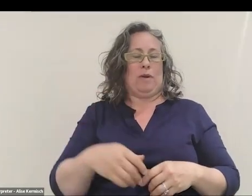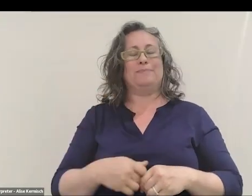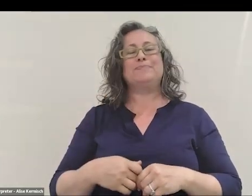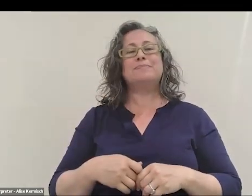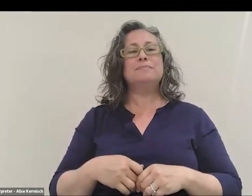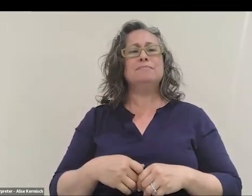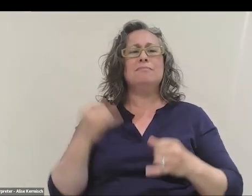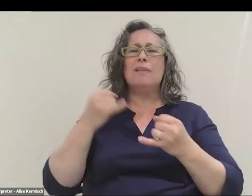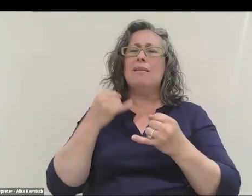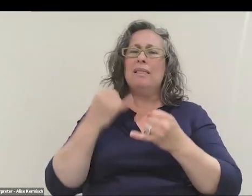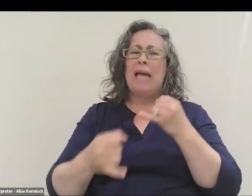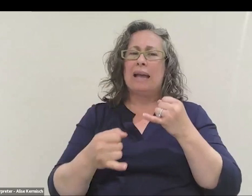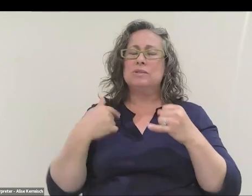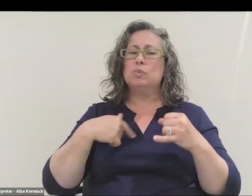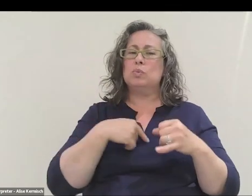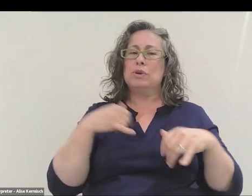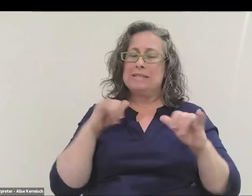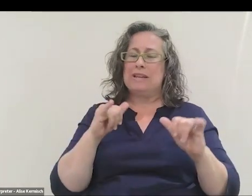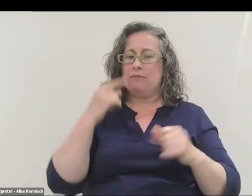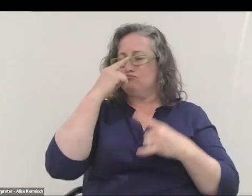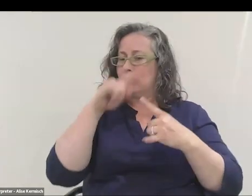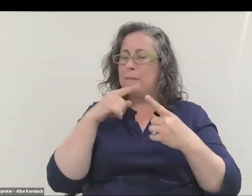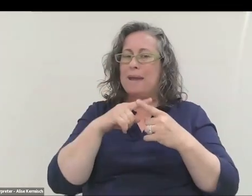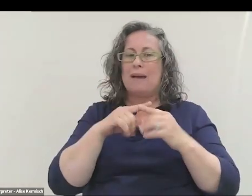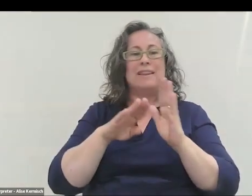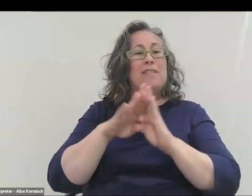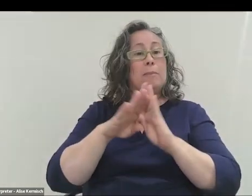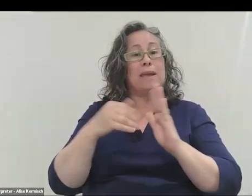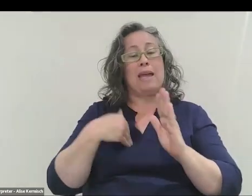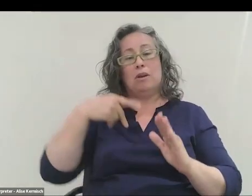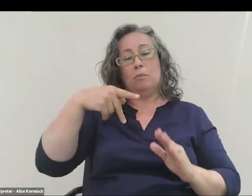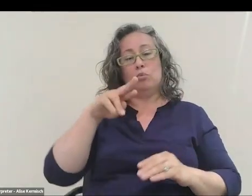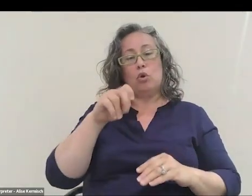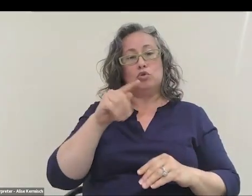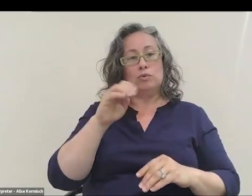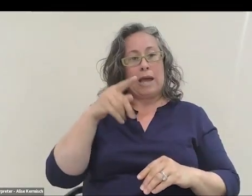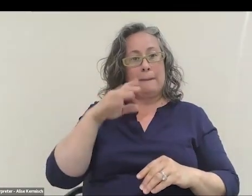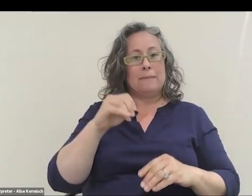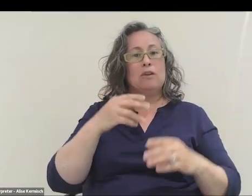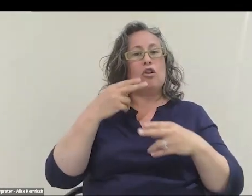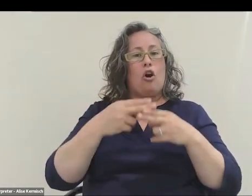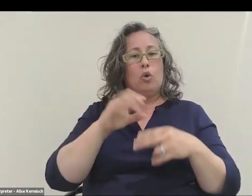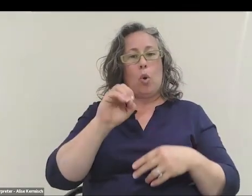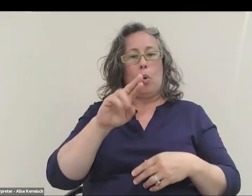Lastly, we're still thinking about development. We have this prototype device called Orchestar and it uses a color sensor.